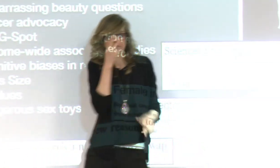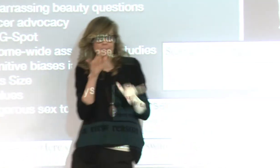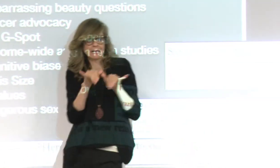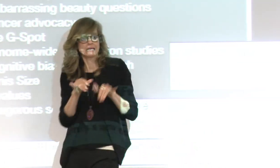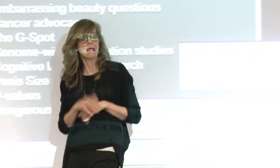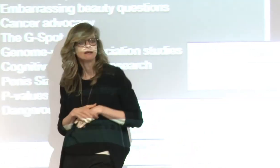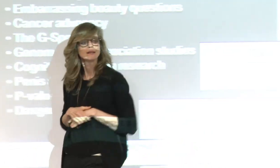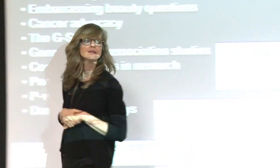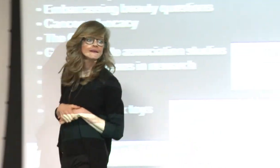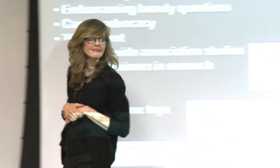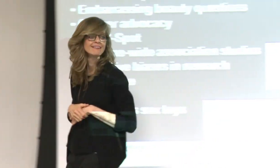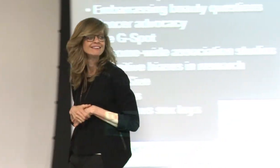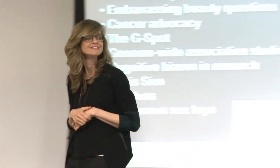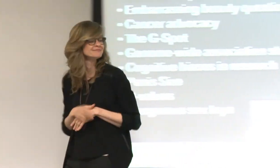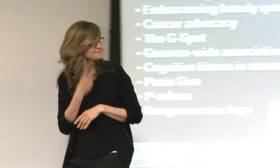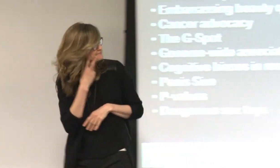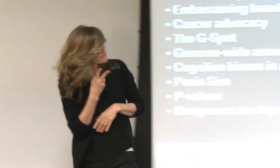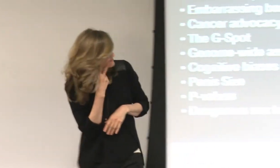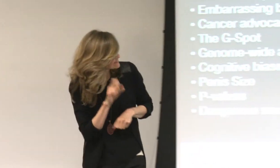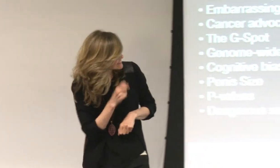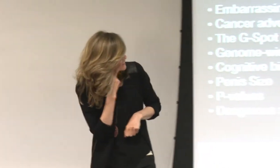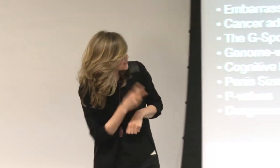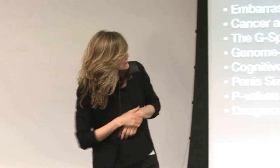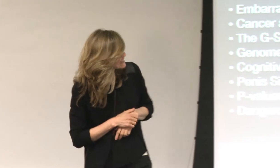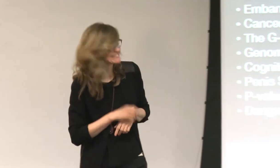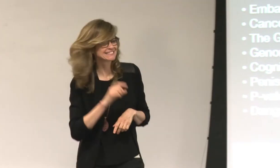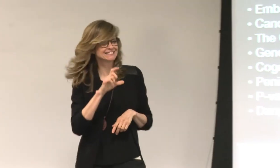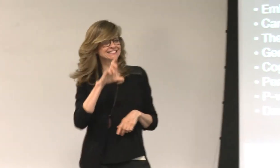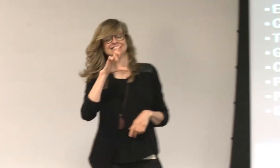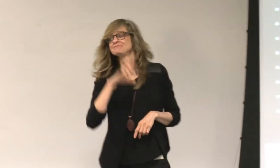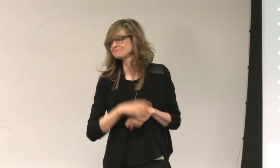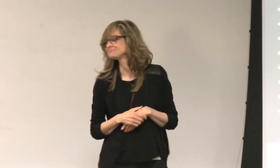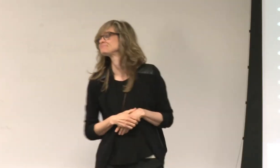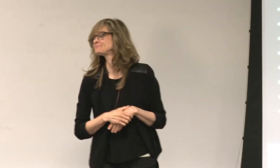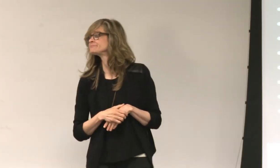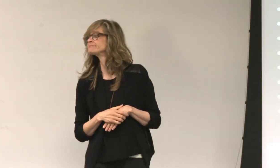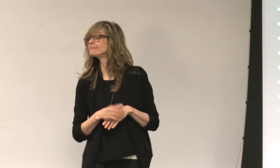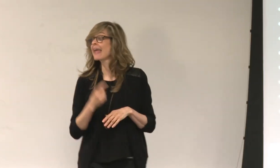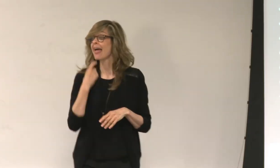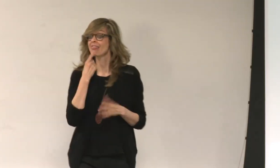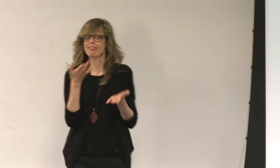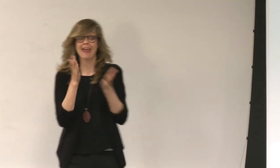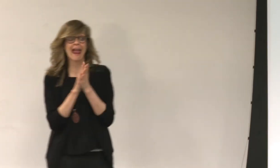AND THEN PENIS SIZE. THEY ADJUSTED FOR THOSE 3 FACTORS.